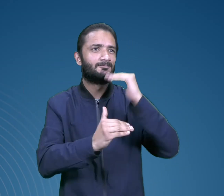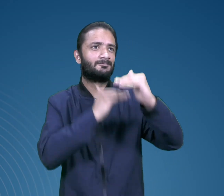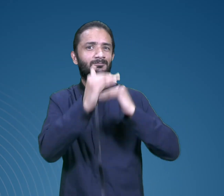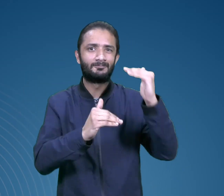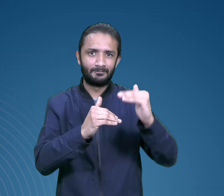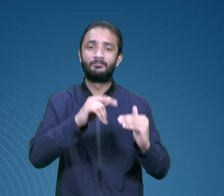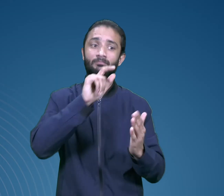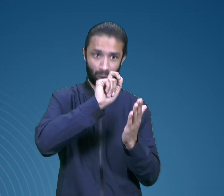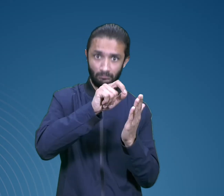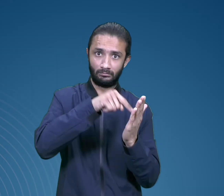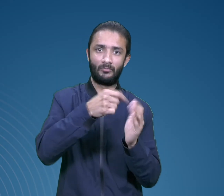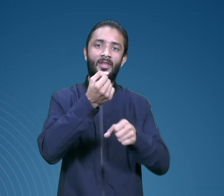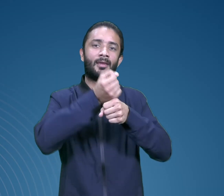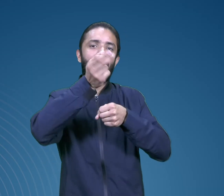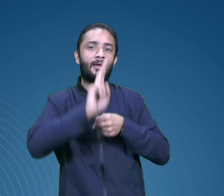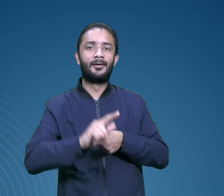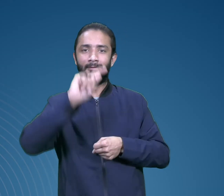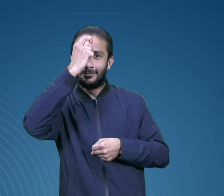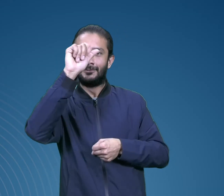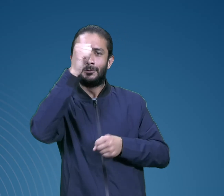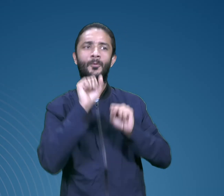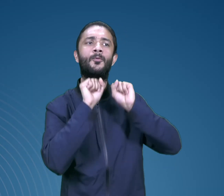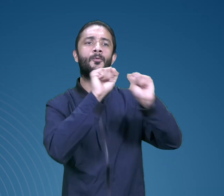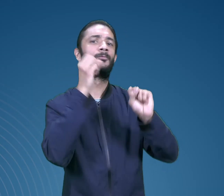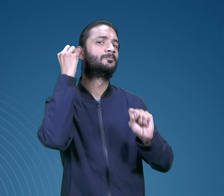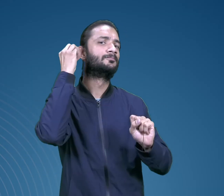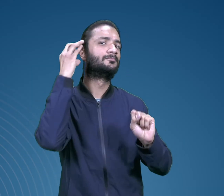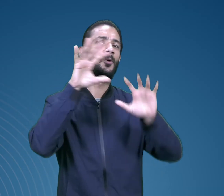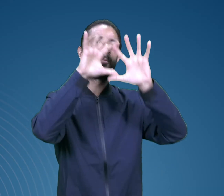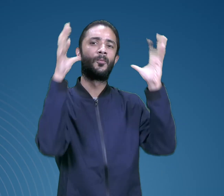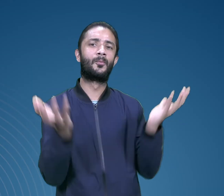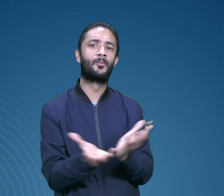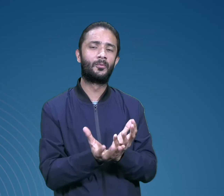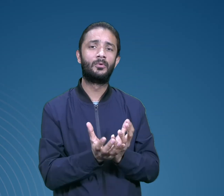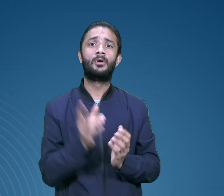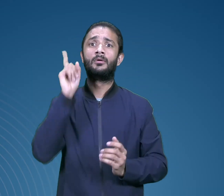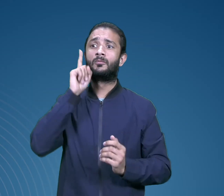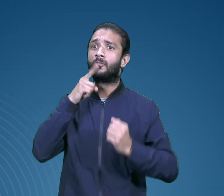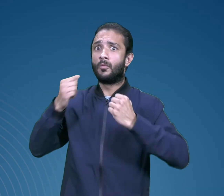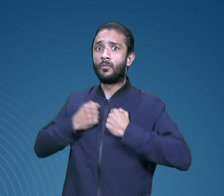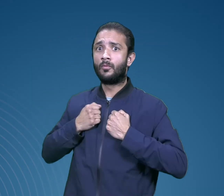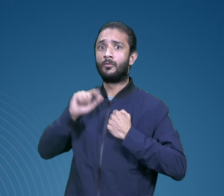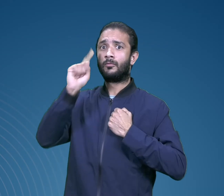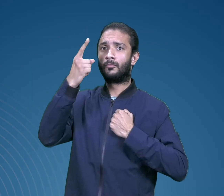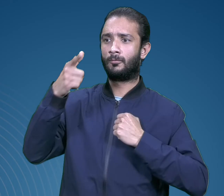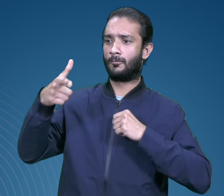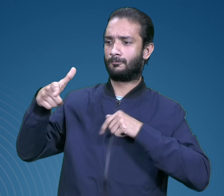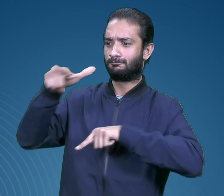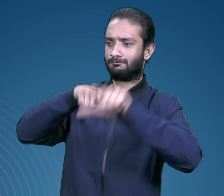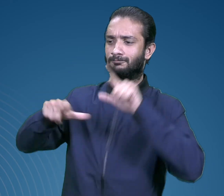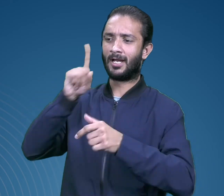clarity and classroom discussions, especially for deaf students, a natural language such